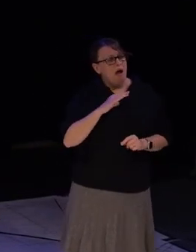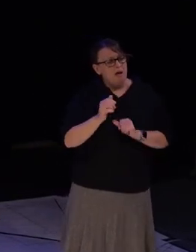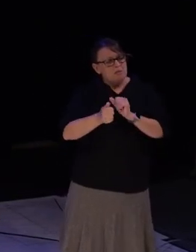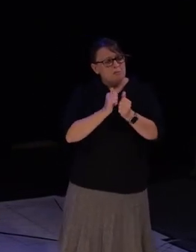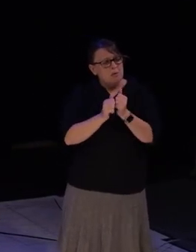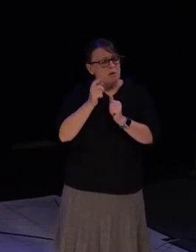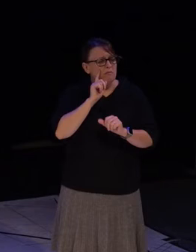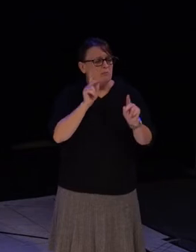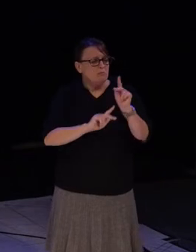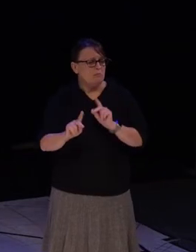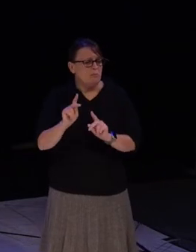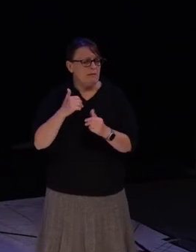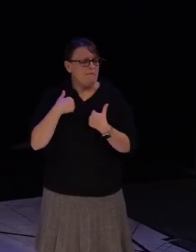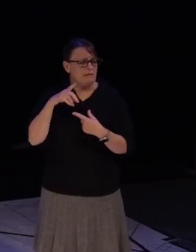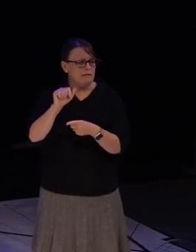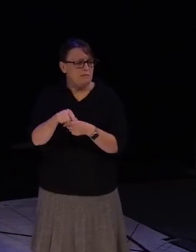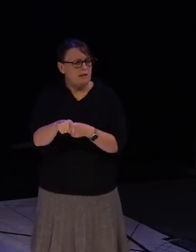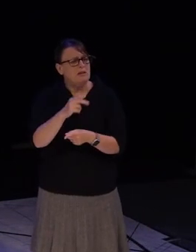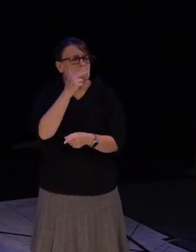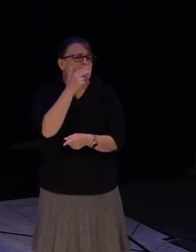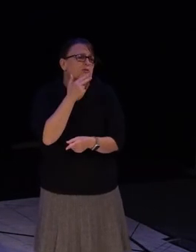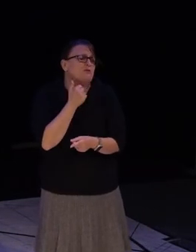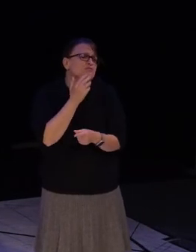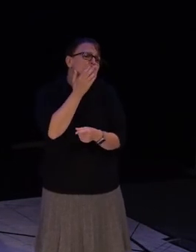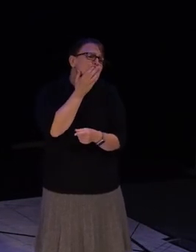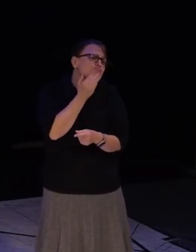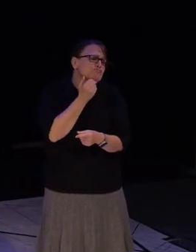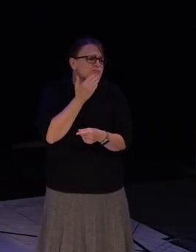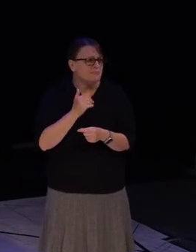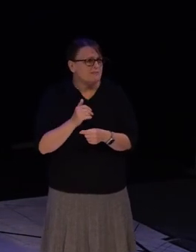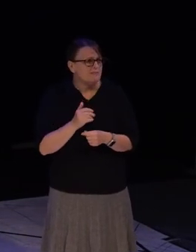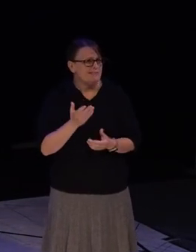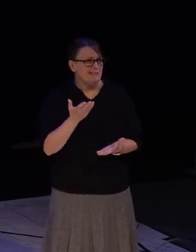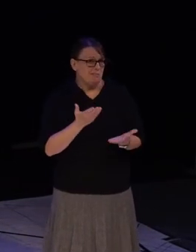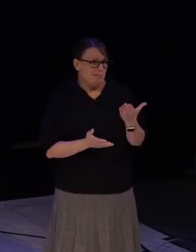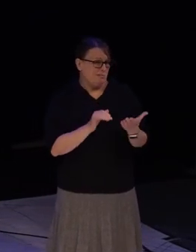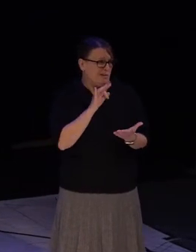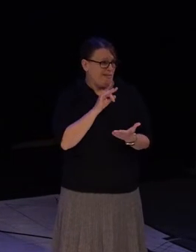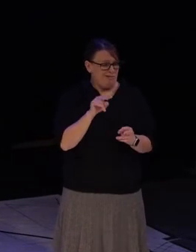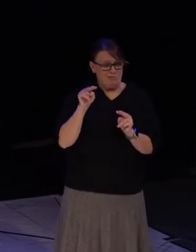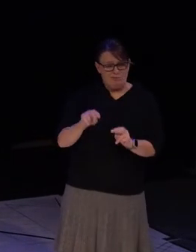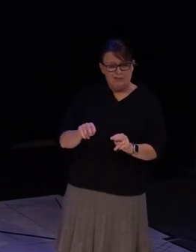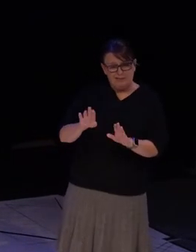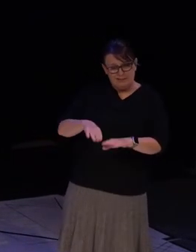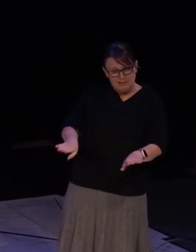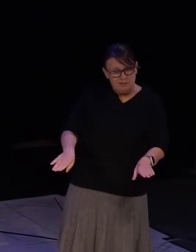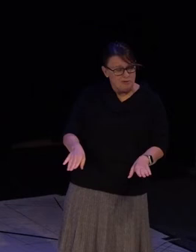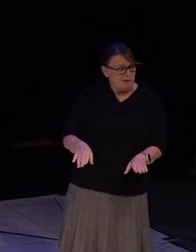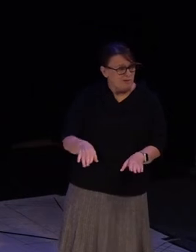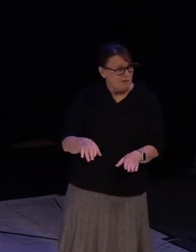with disabilities is cute and precious. And maybe it is if you're watching children with disabilities do a sport,